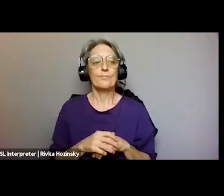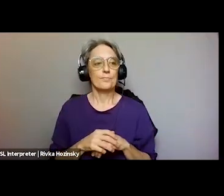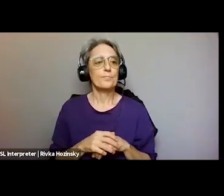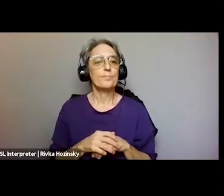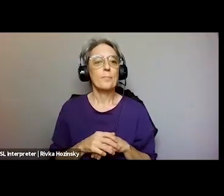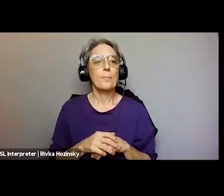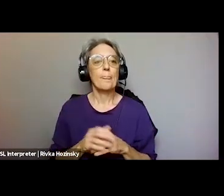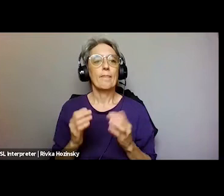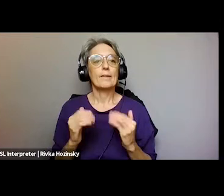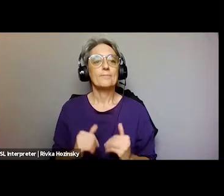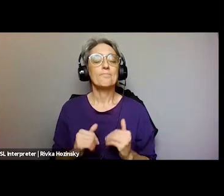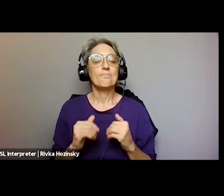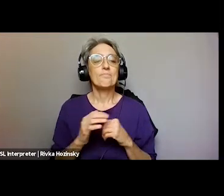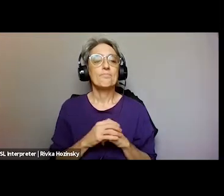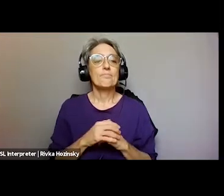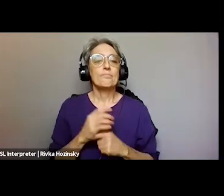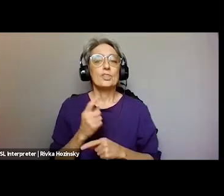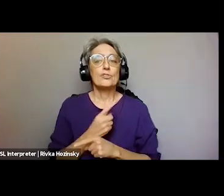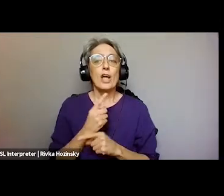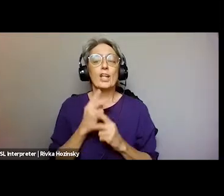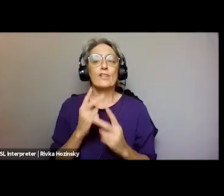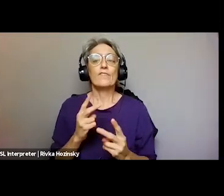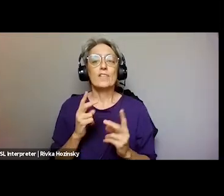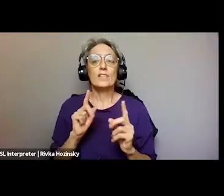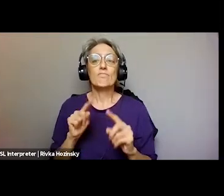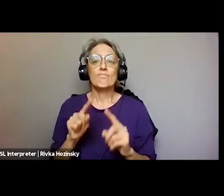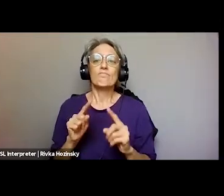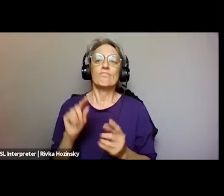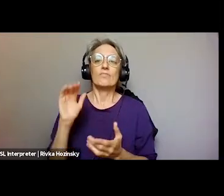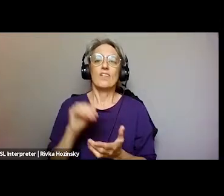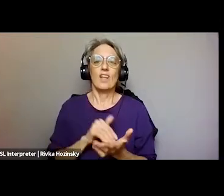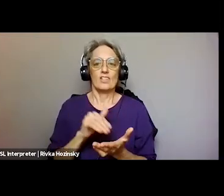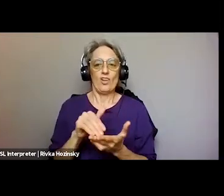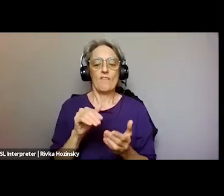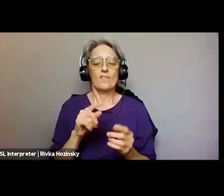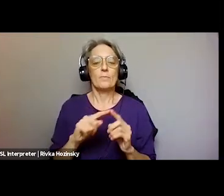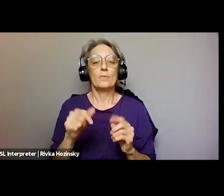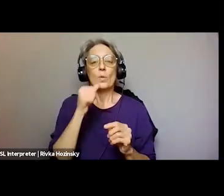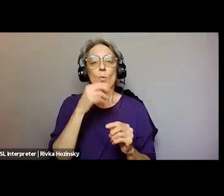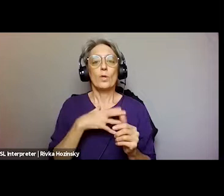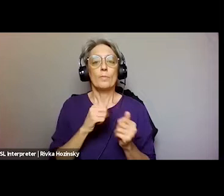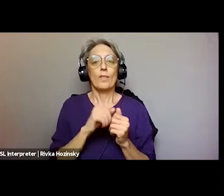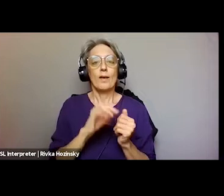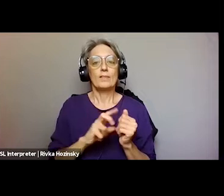While less likely to have regular prenatal visits, women with intellectual and developmental disabilities were more likely to have emergency department visits